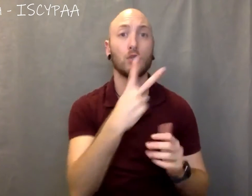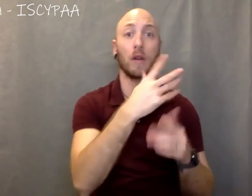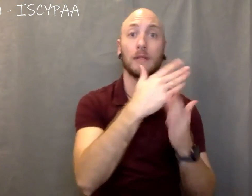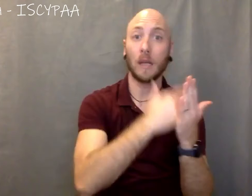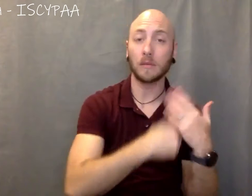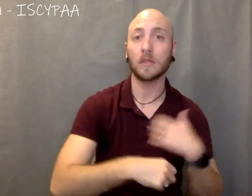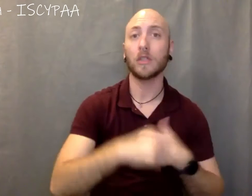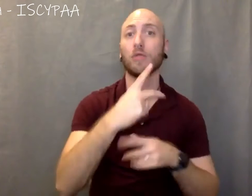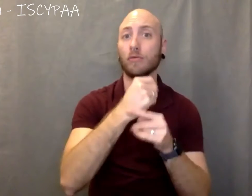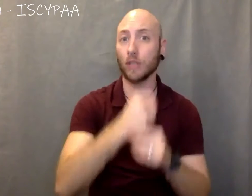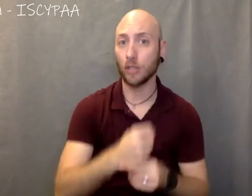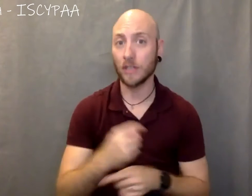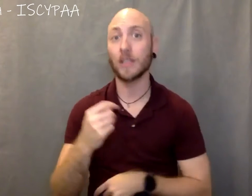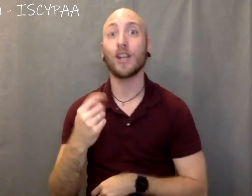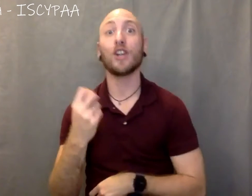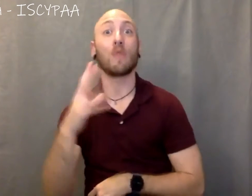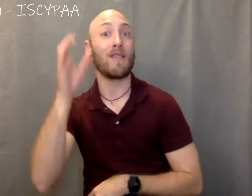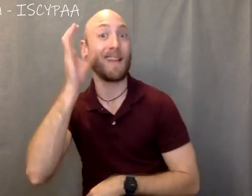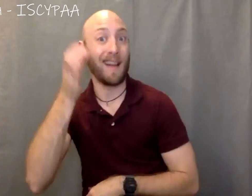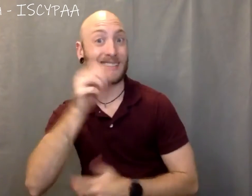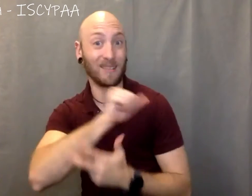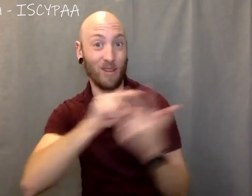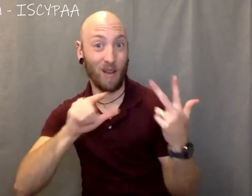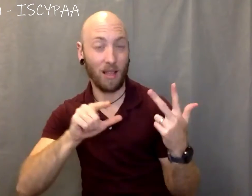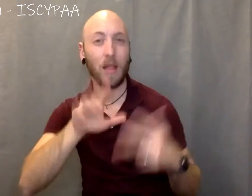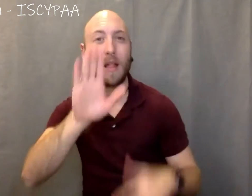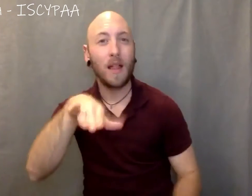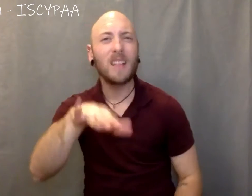And I just want to quick, raise your hand if this is not your first time in AA and